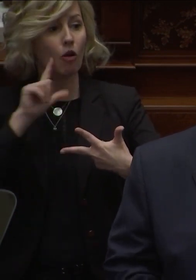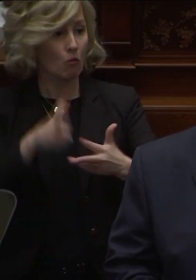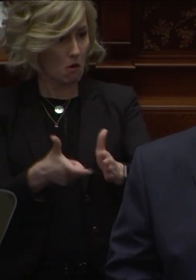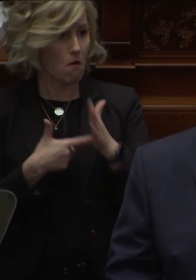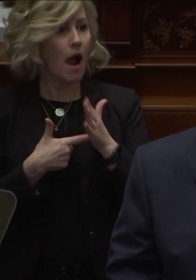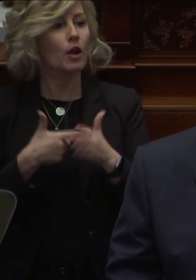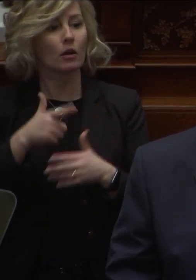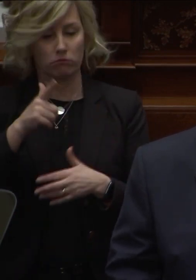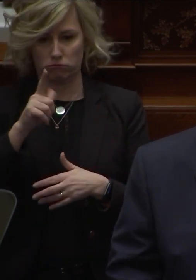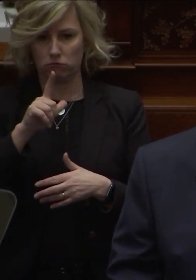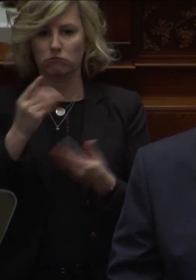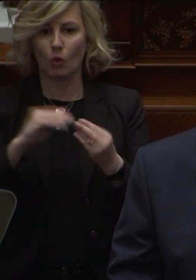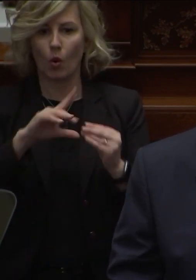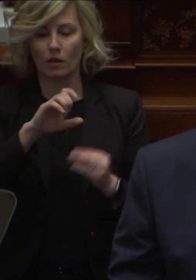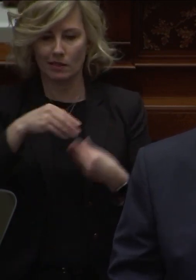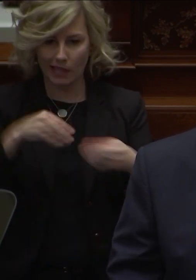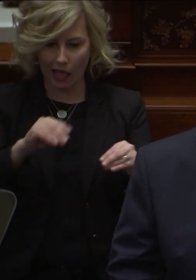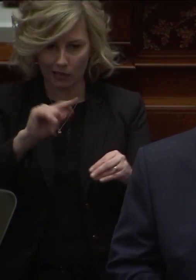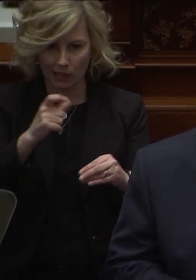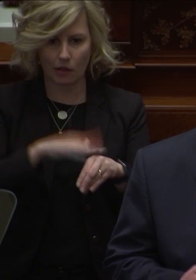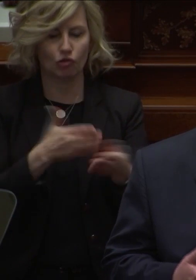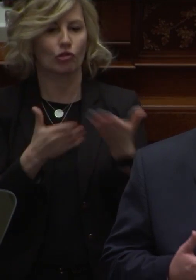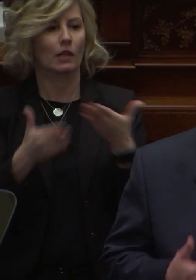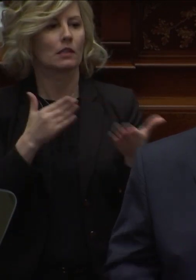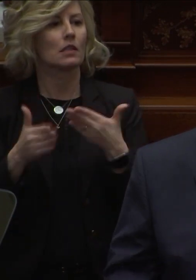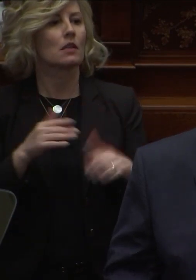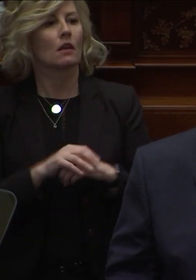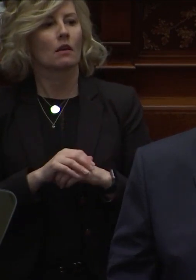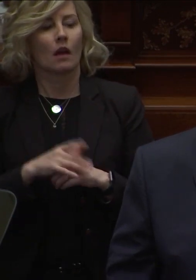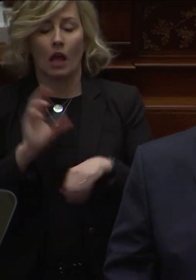OUR SECOND OPTION IS RAISE REVENUE WITH OUR CURRENT